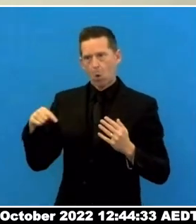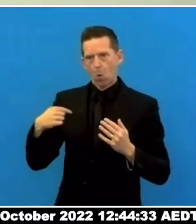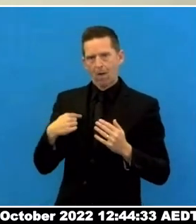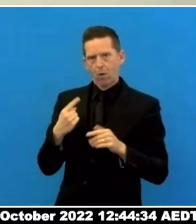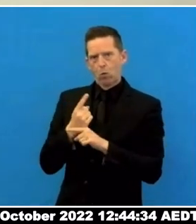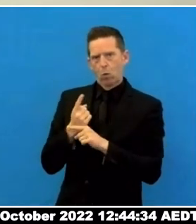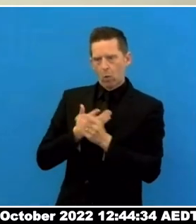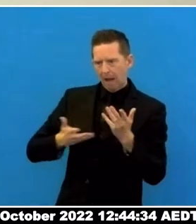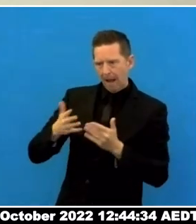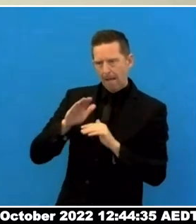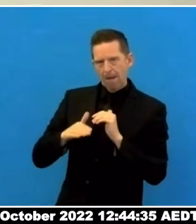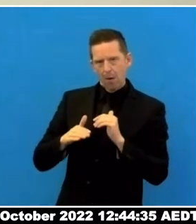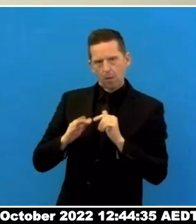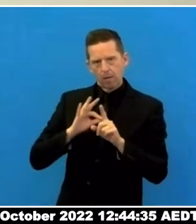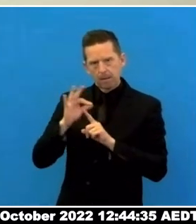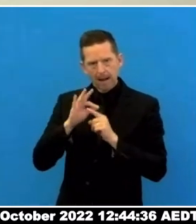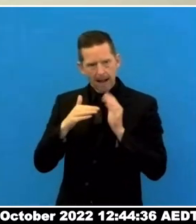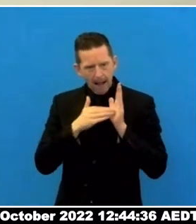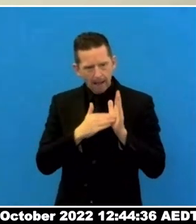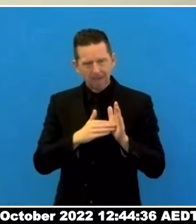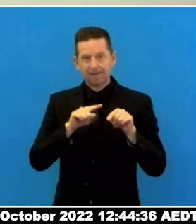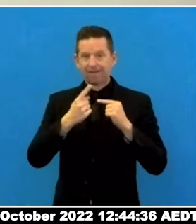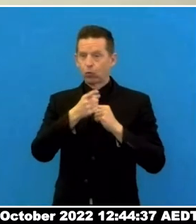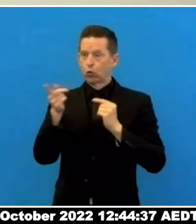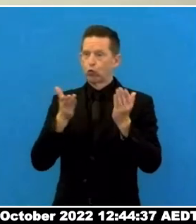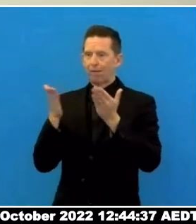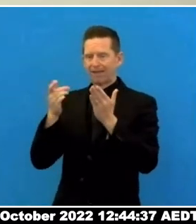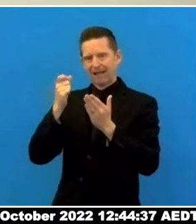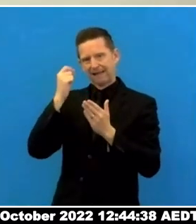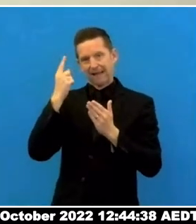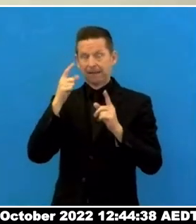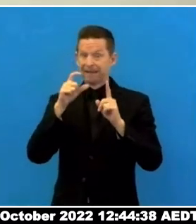and settlement and disability services to understand their needs better.